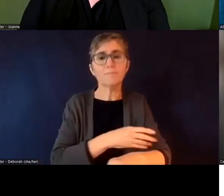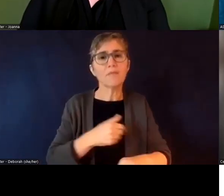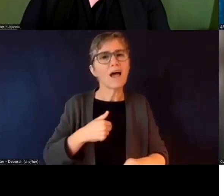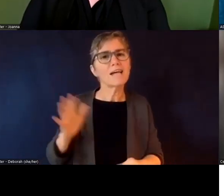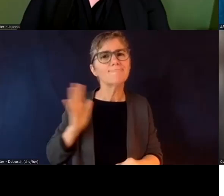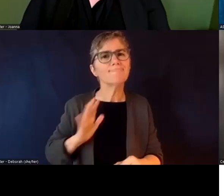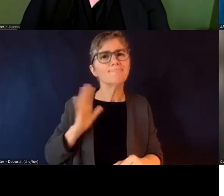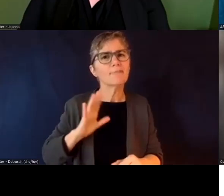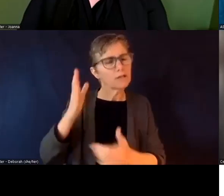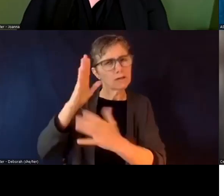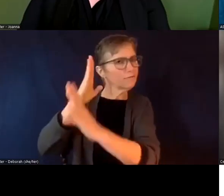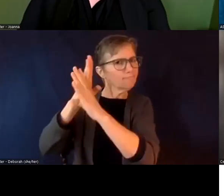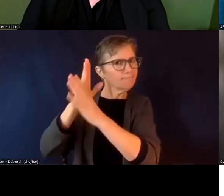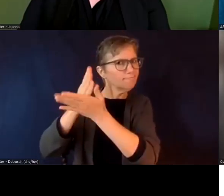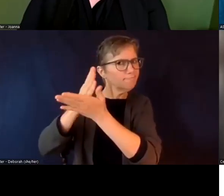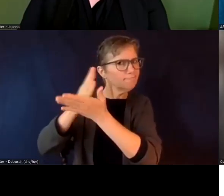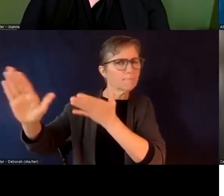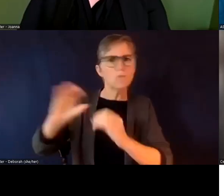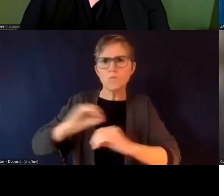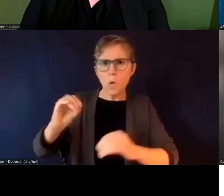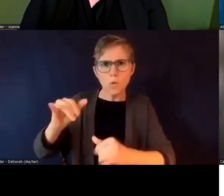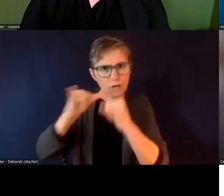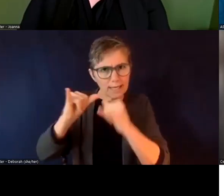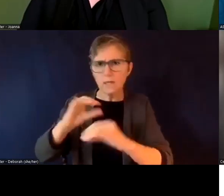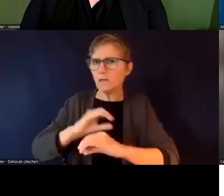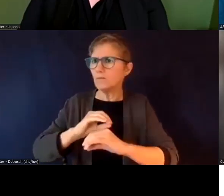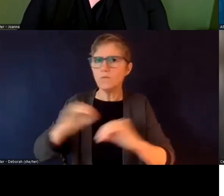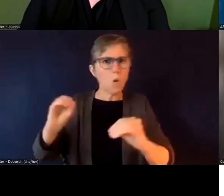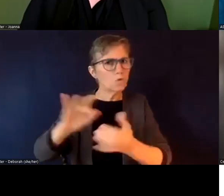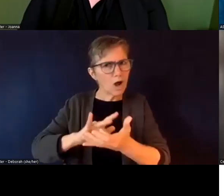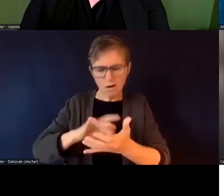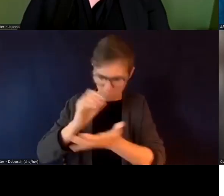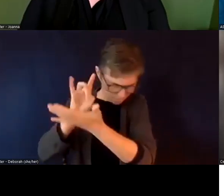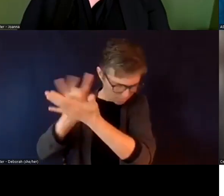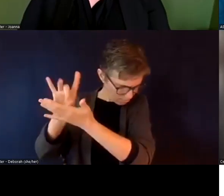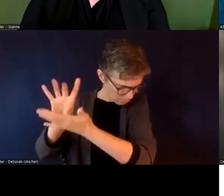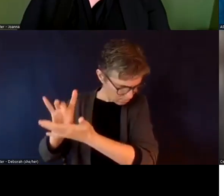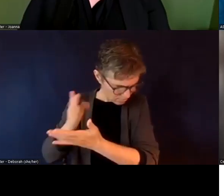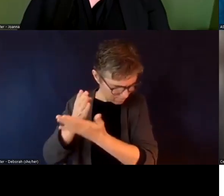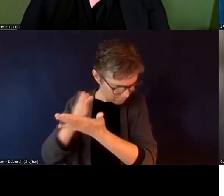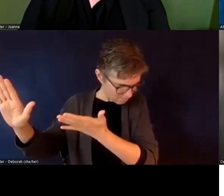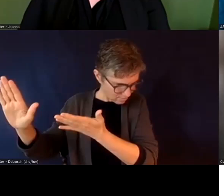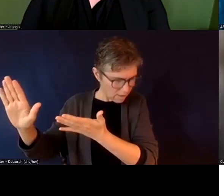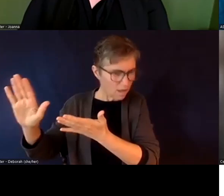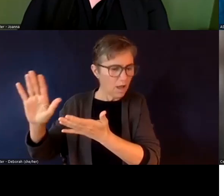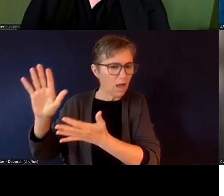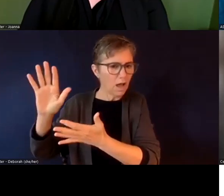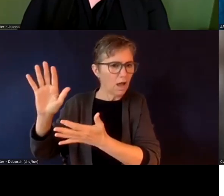meaning I wasn't drinking and I wasn't drugging, to a place of real wellness.